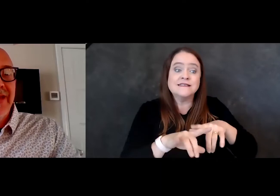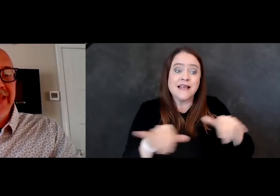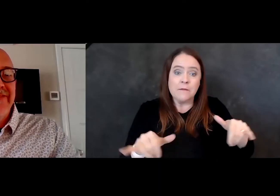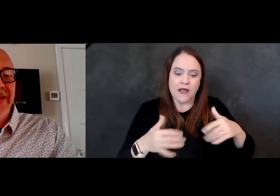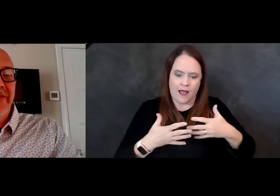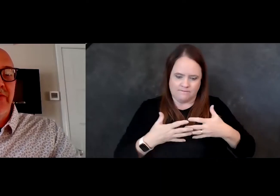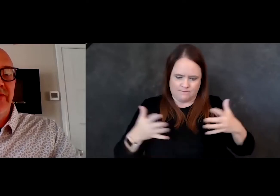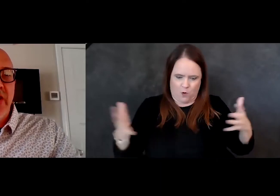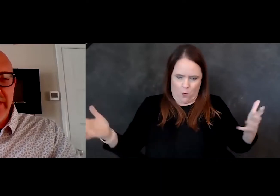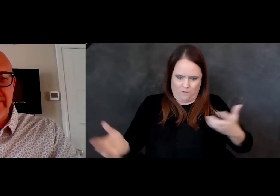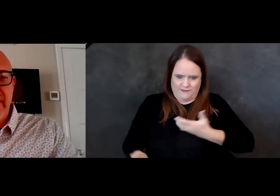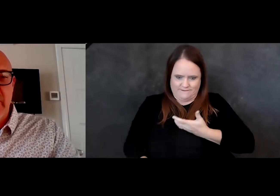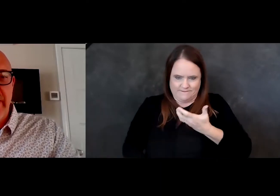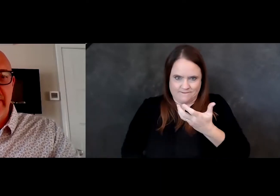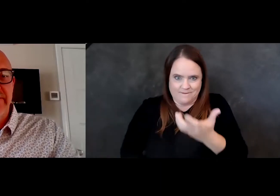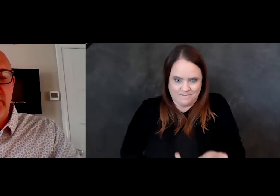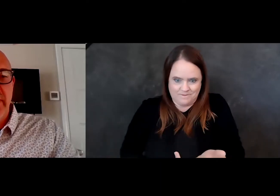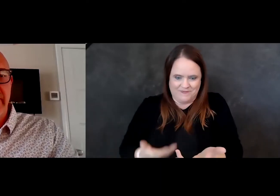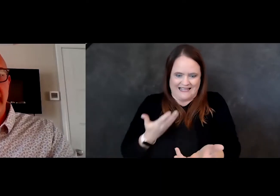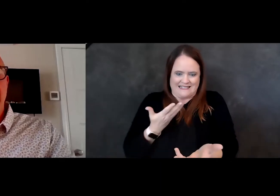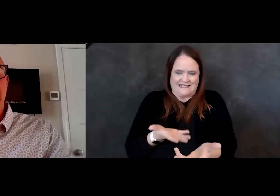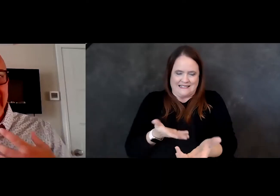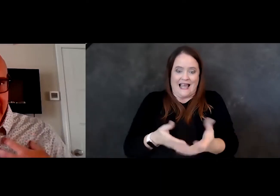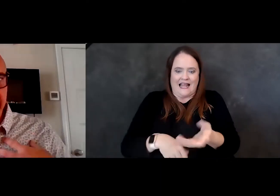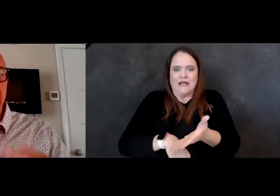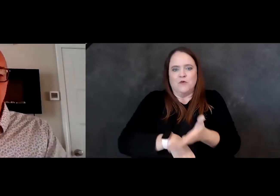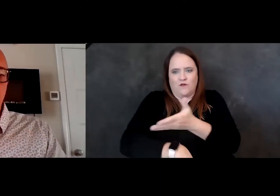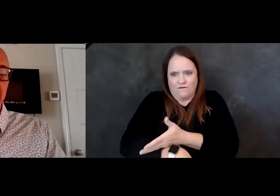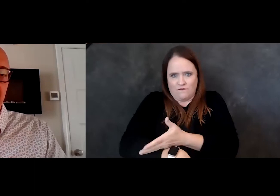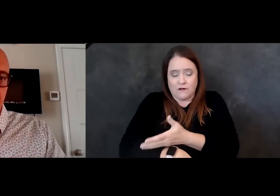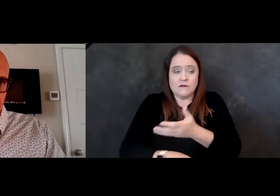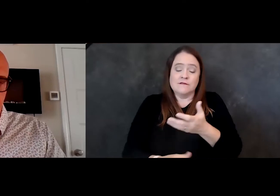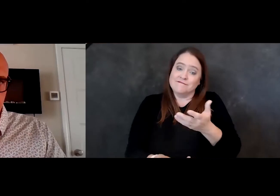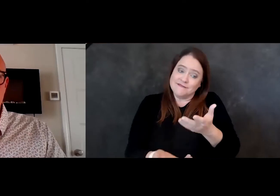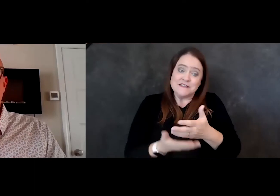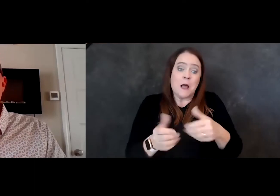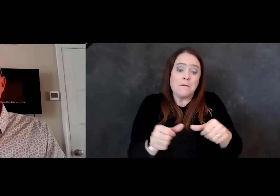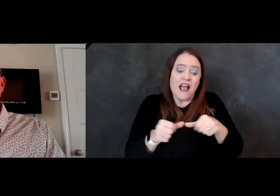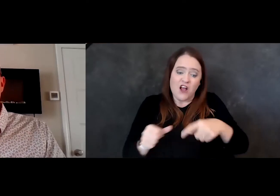even in those areas that we had historically believed we were successful.